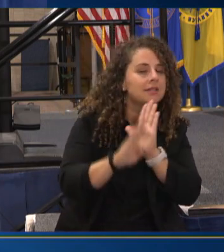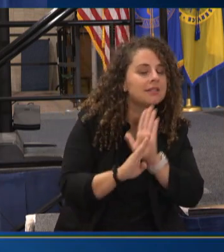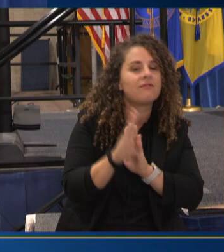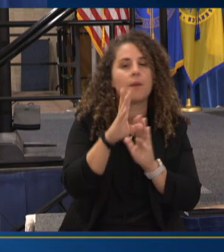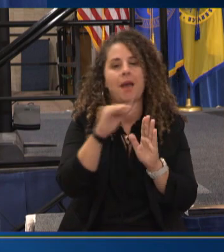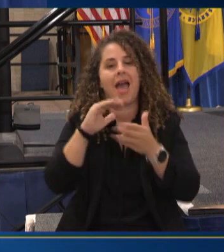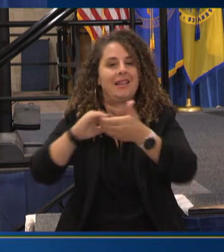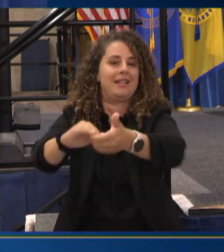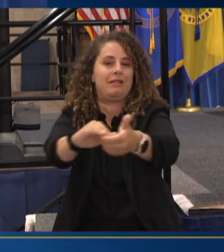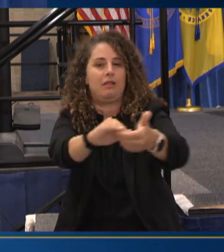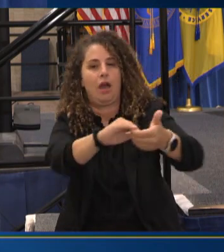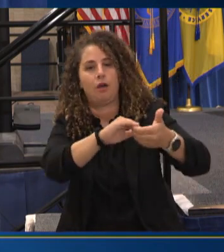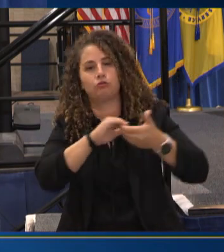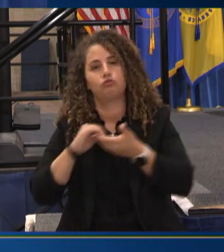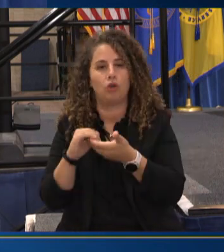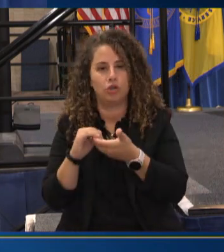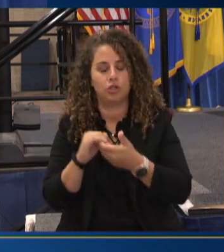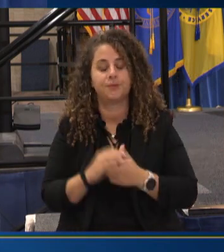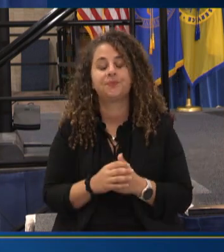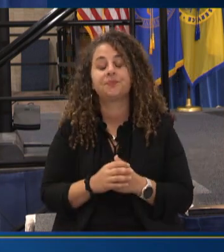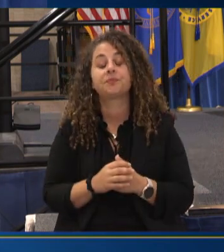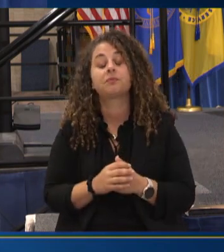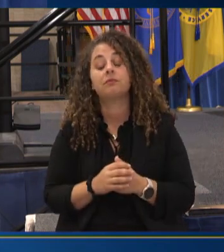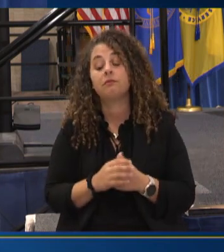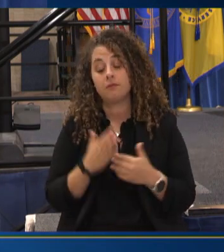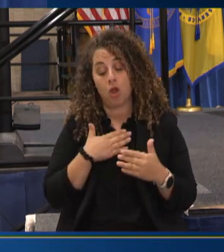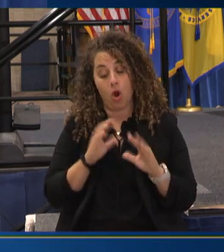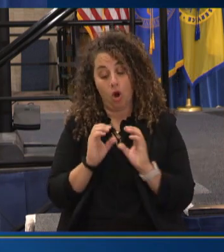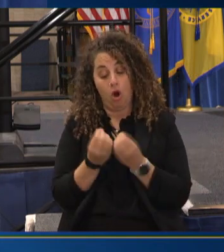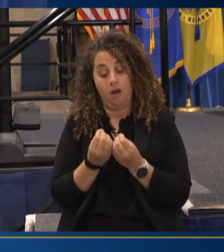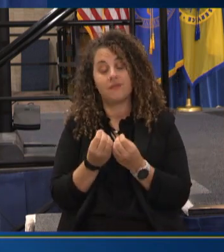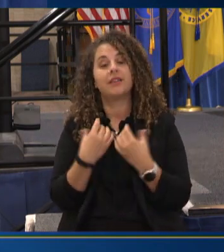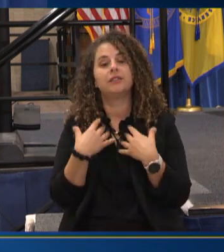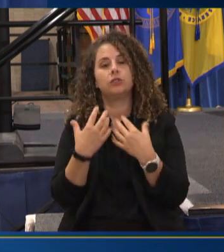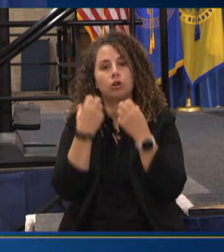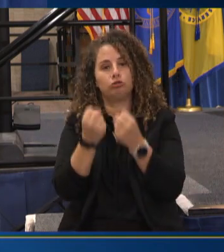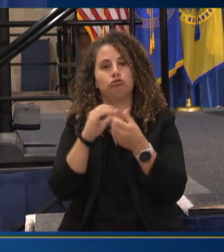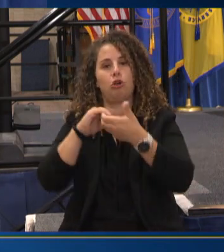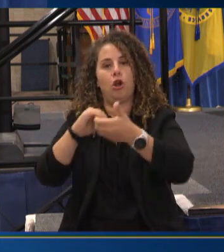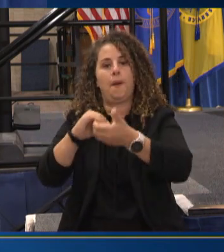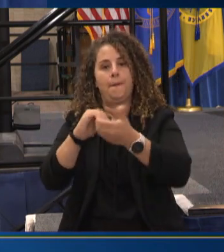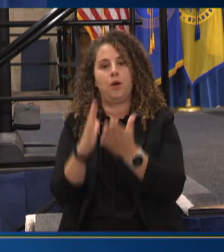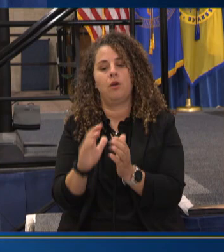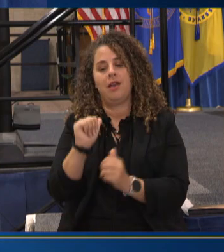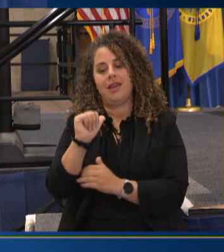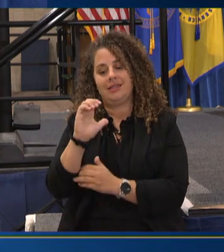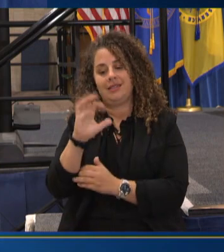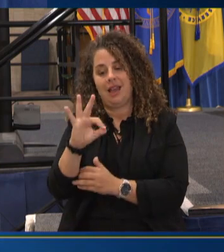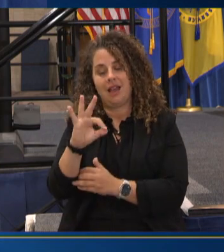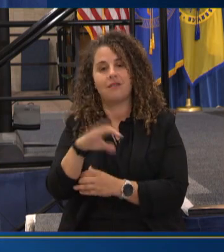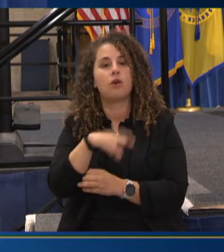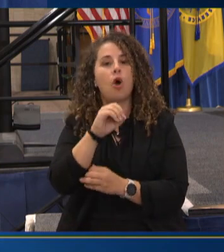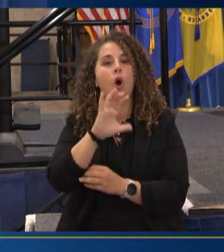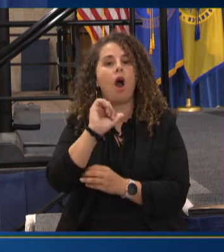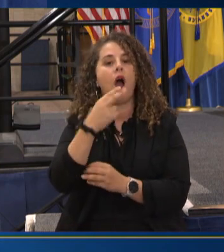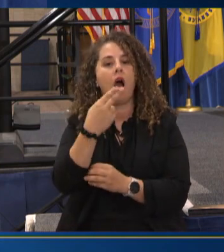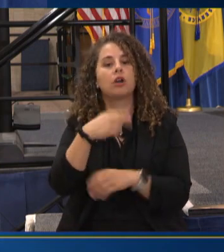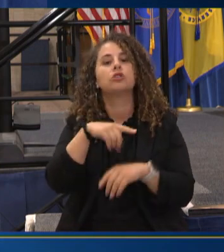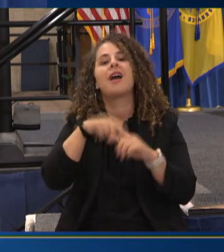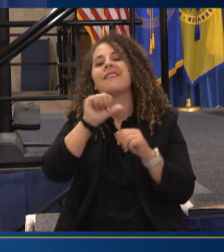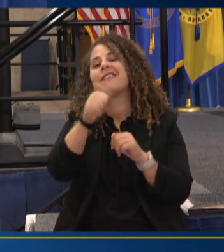collaboration, and we are strong partners with ACF, with OASH and others around